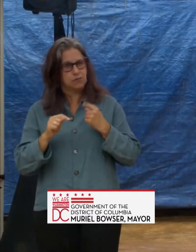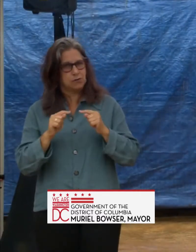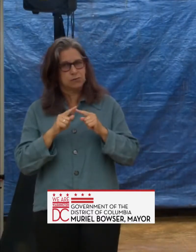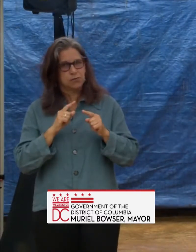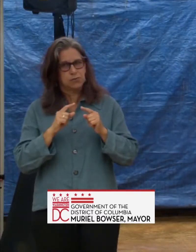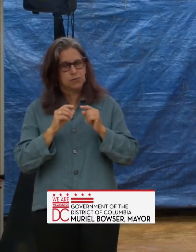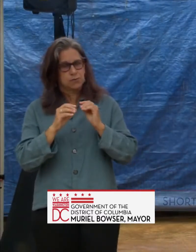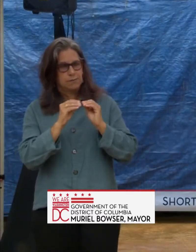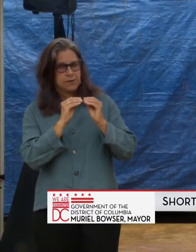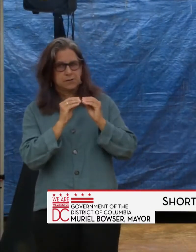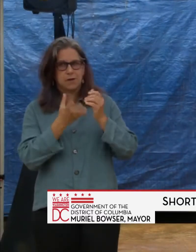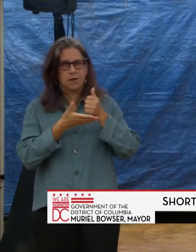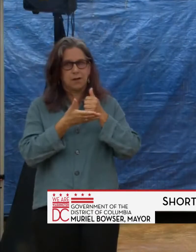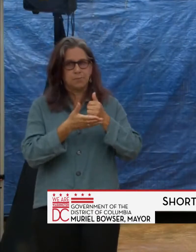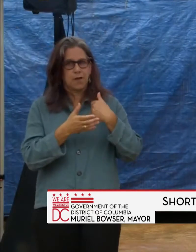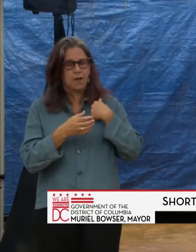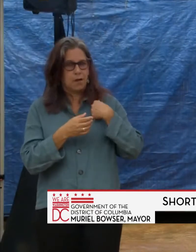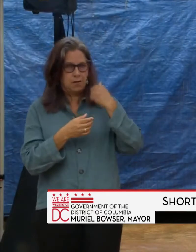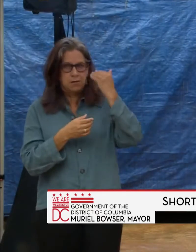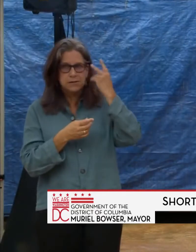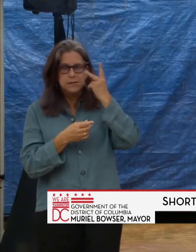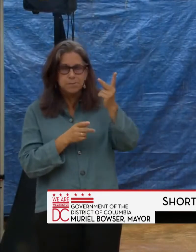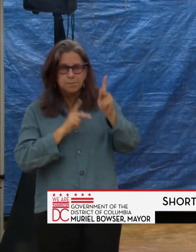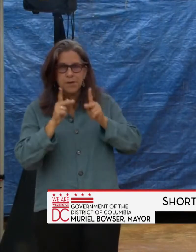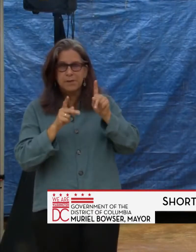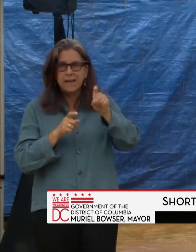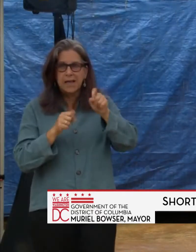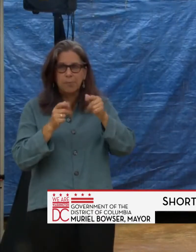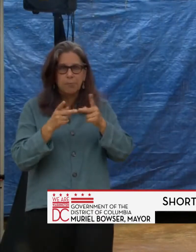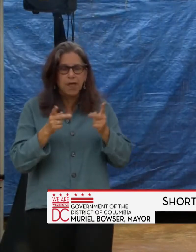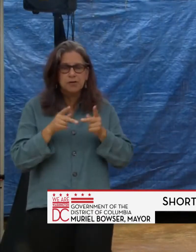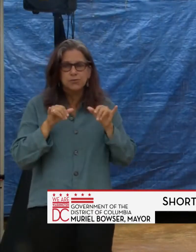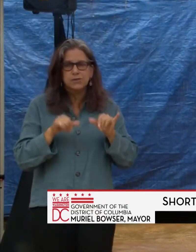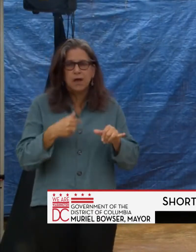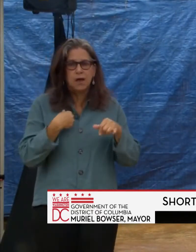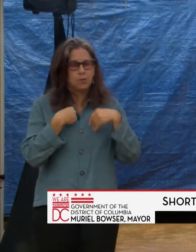THAT THEY HAVE THE SUPPORTS THAT THEY NEED AT THE RIGHT TIME AND THE RIGHT ENVIRONMENT.